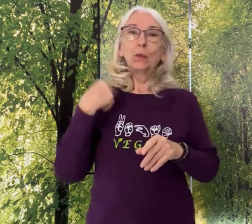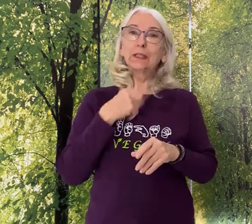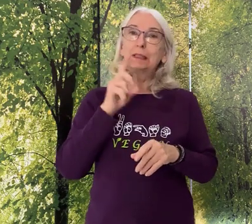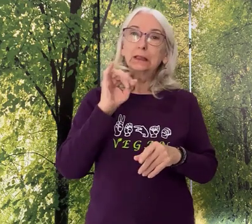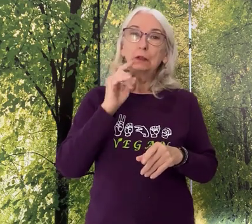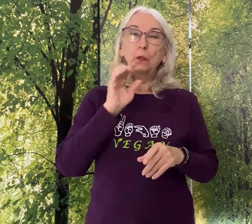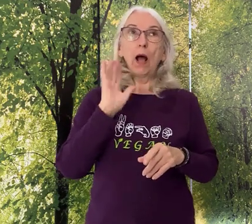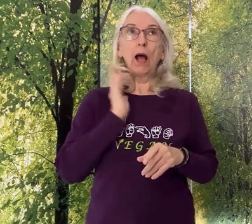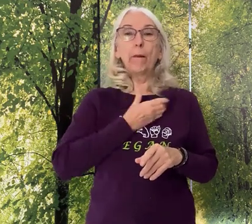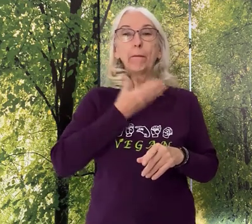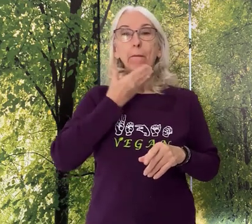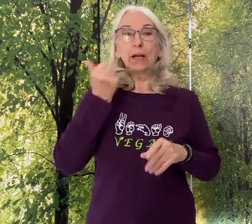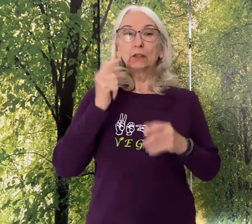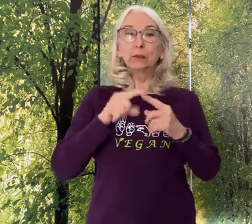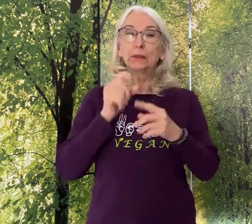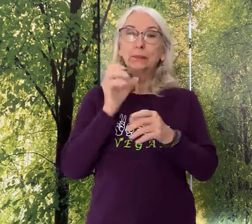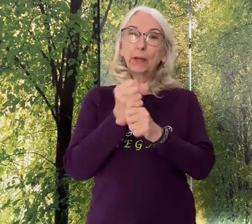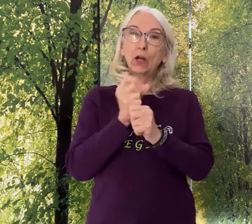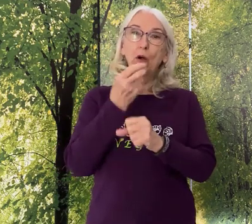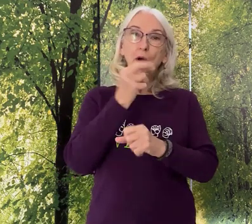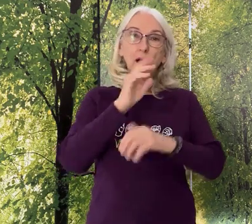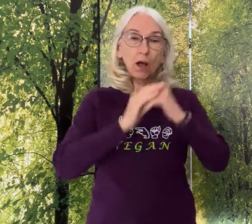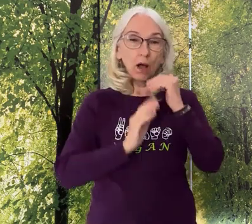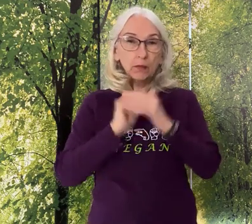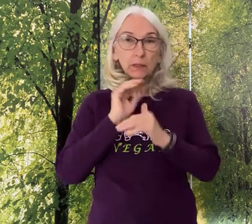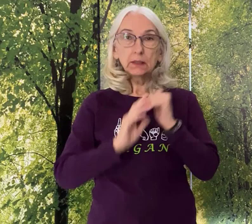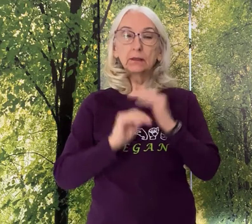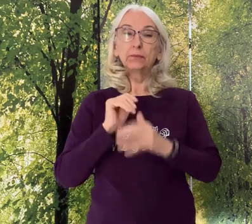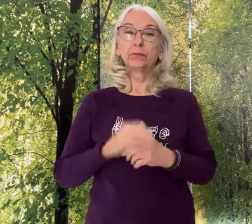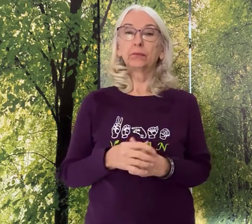so we did our best to make her comfortable.